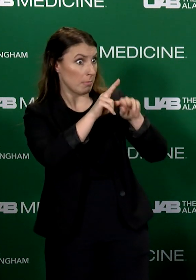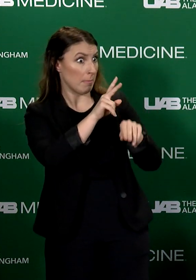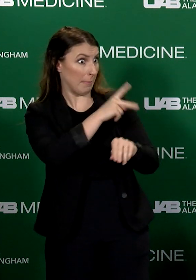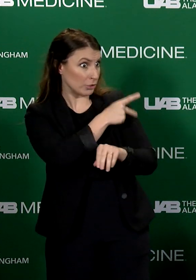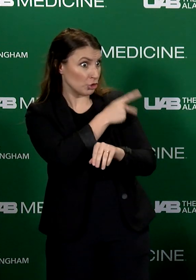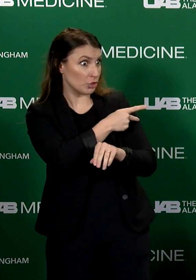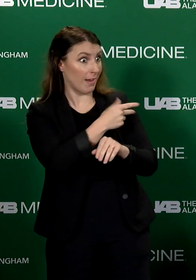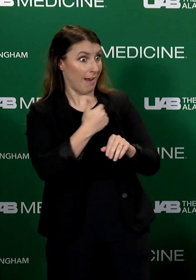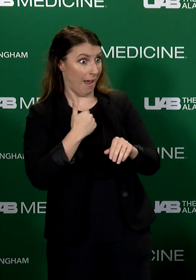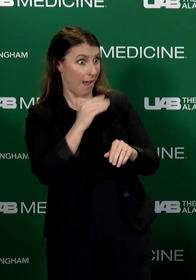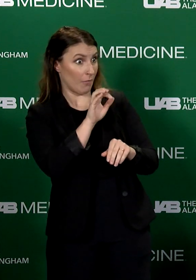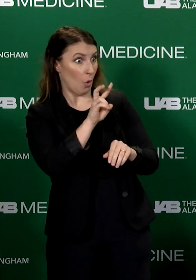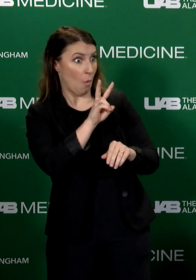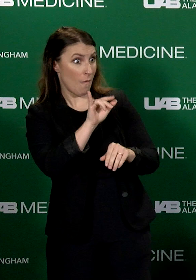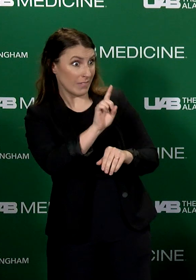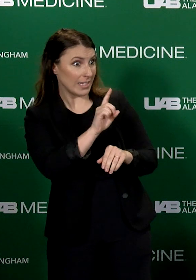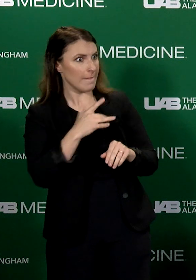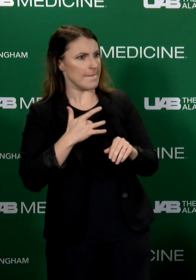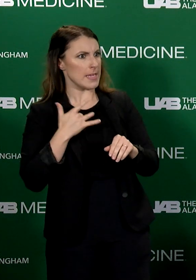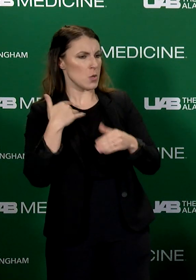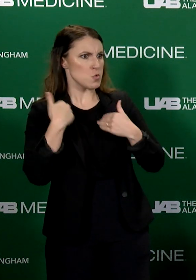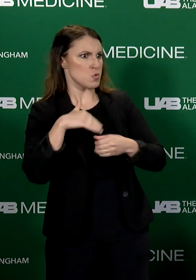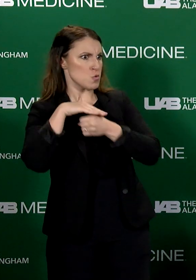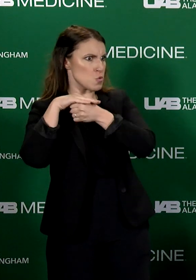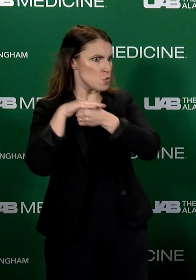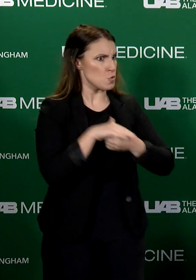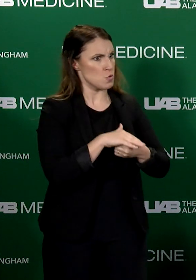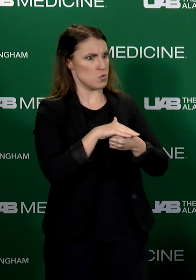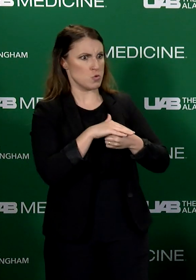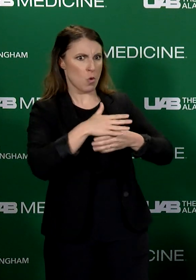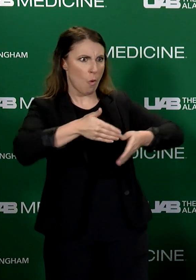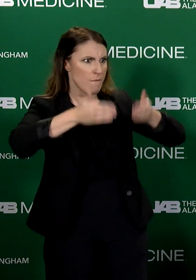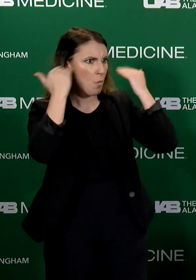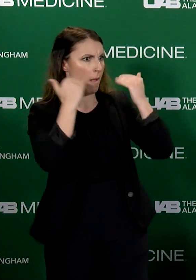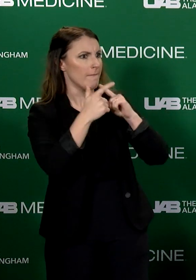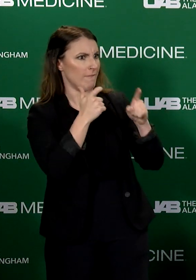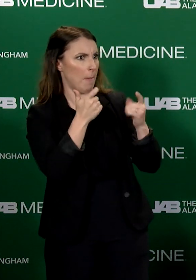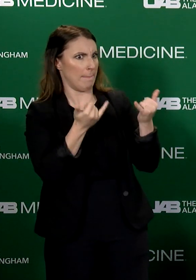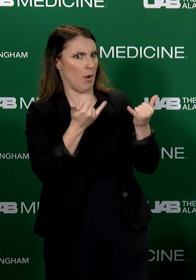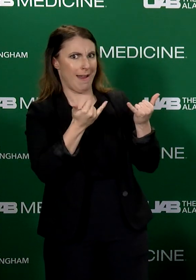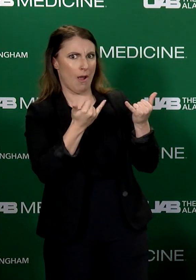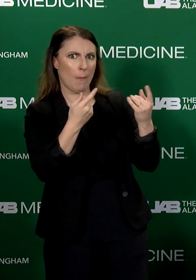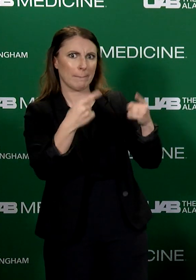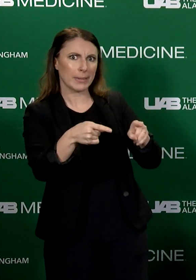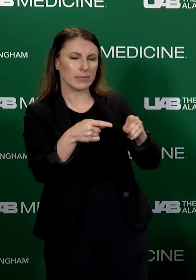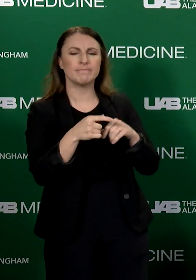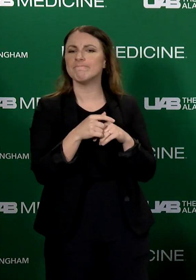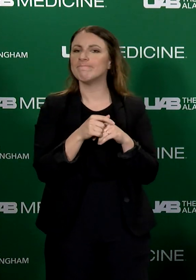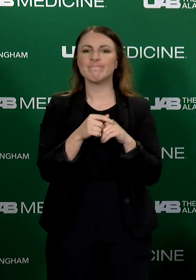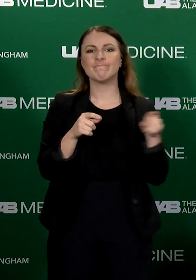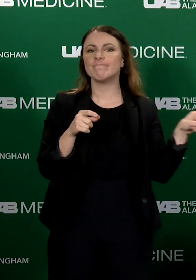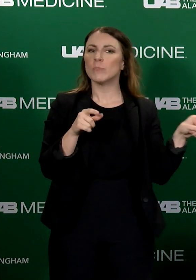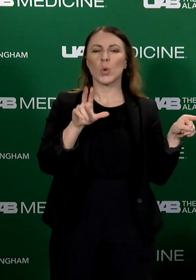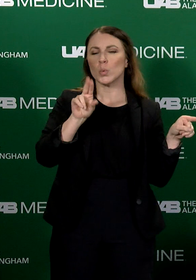feeling any strain from we are not currently seeing any capacity issues at